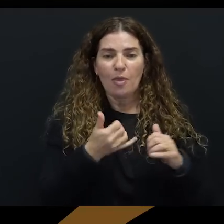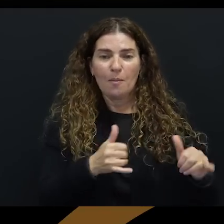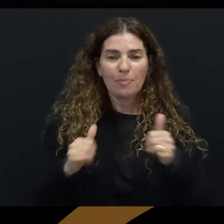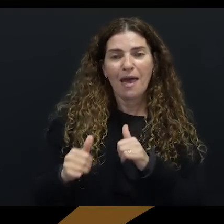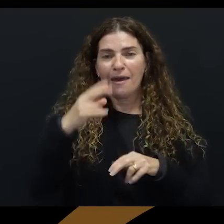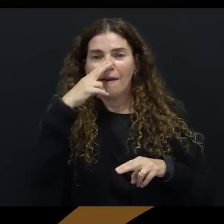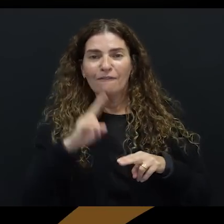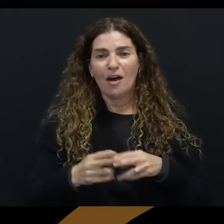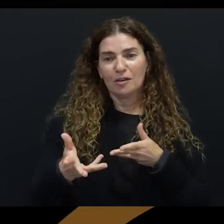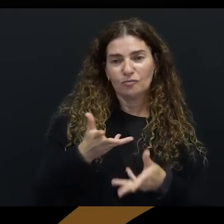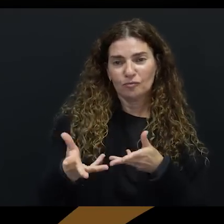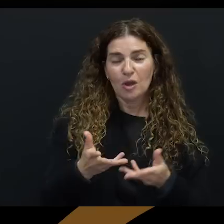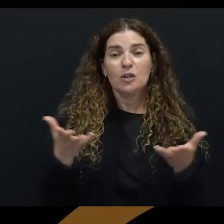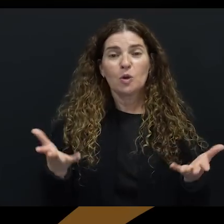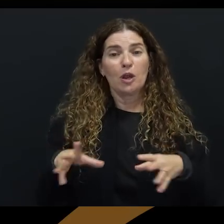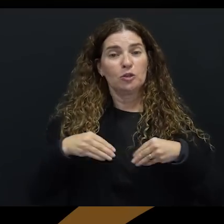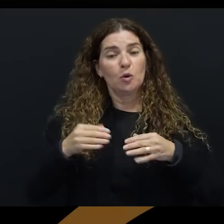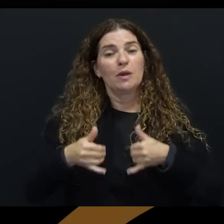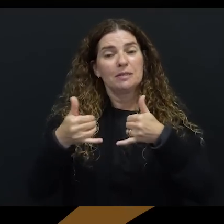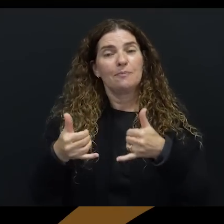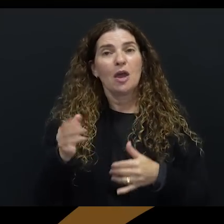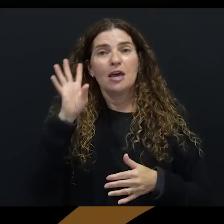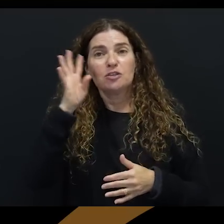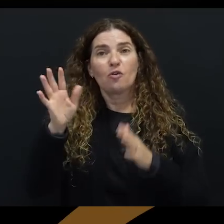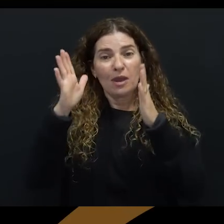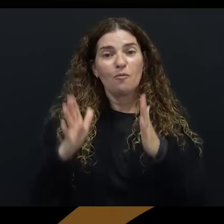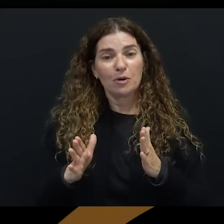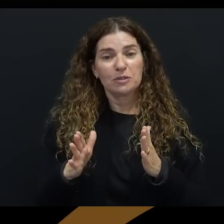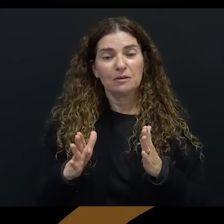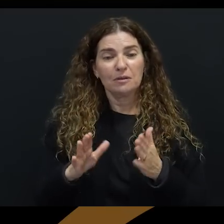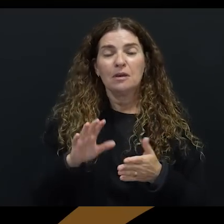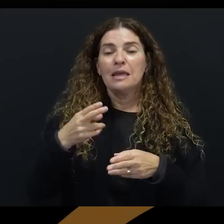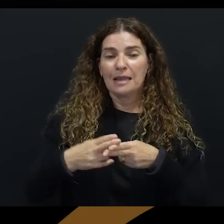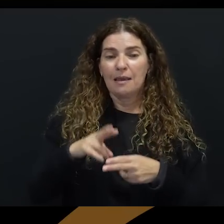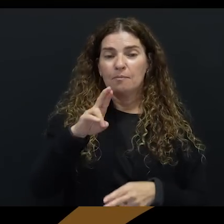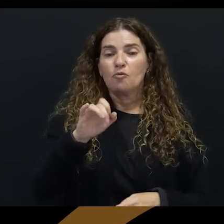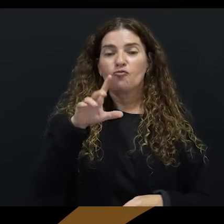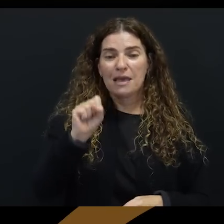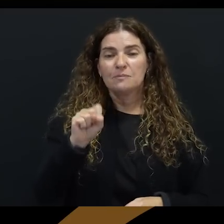and have created a fun and engaging way to learn braille. Here to accept the award is the creative lead for Braille Bricks